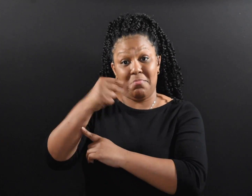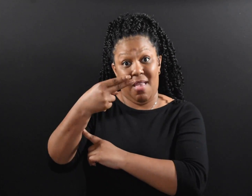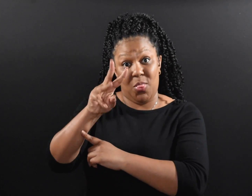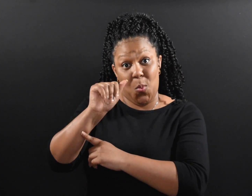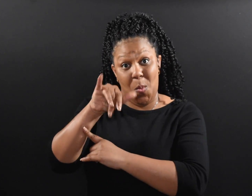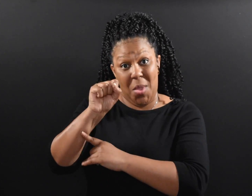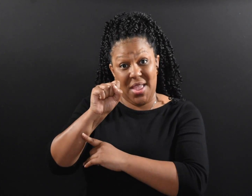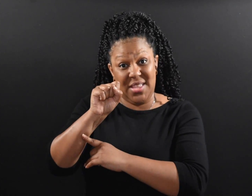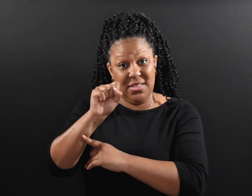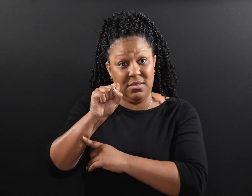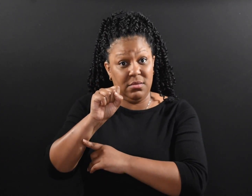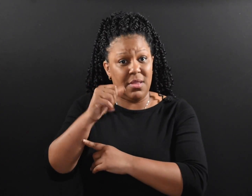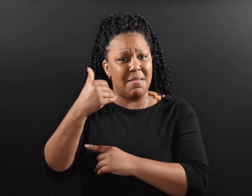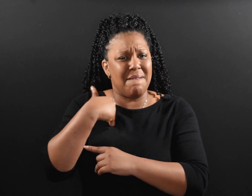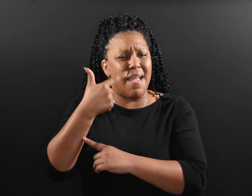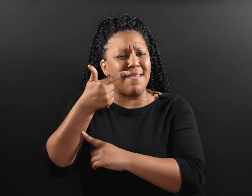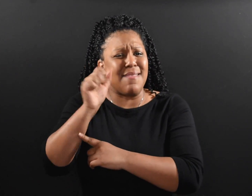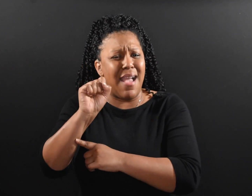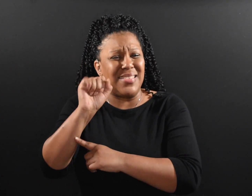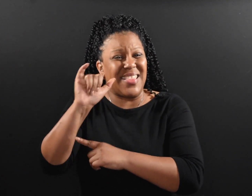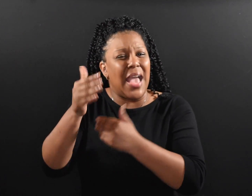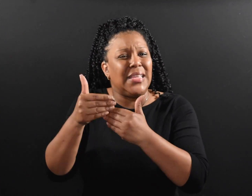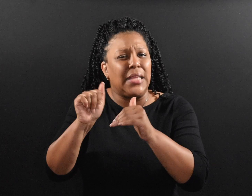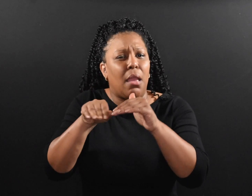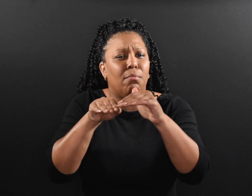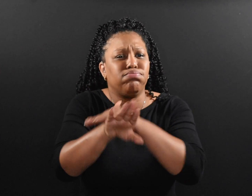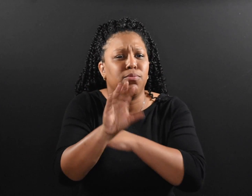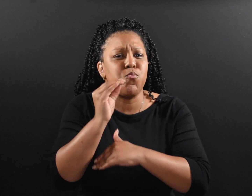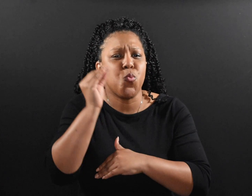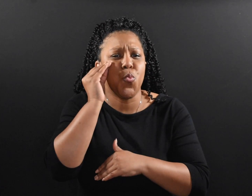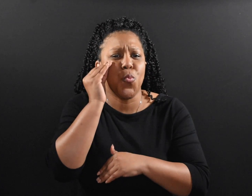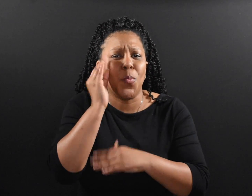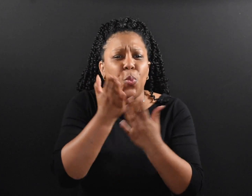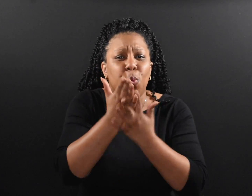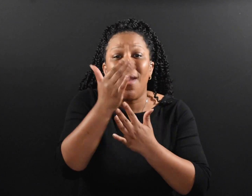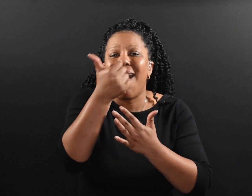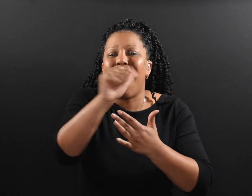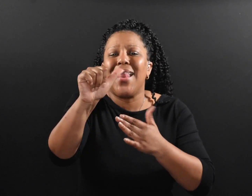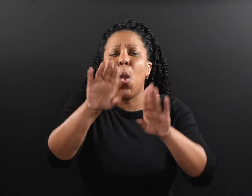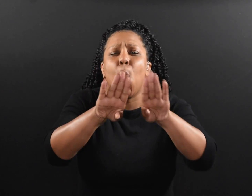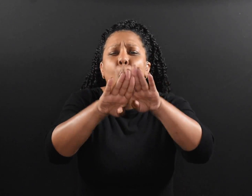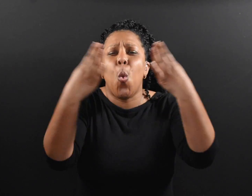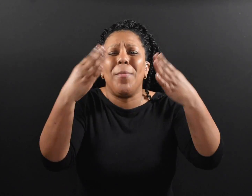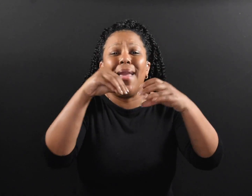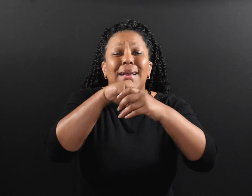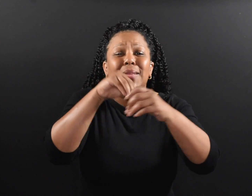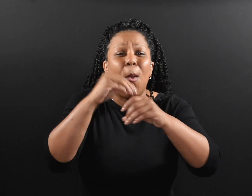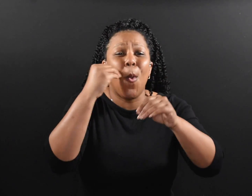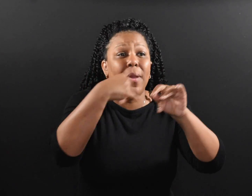Pathways - Routes the gas takes to enter the home, usually through openings between the